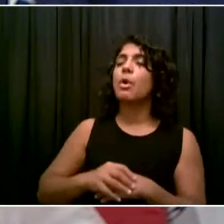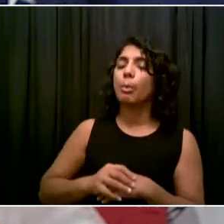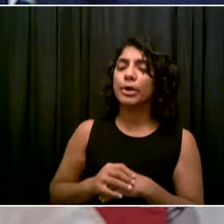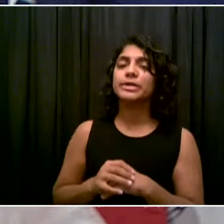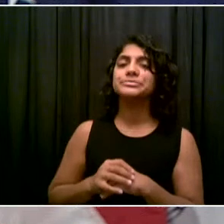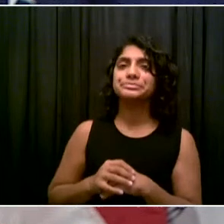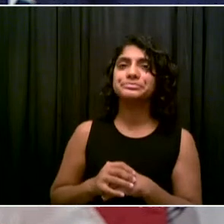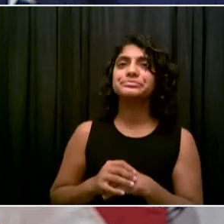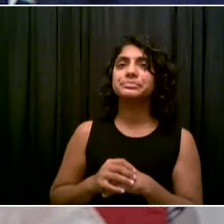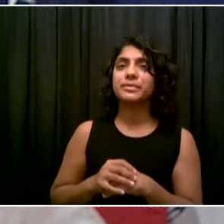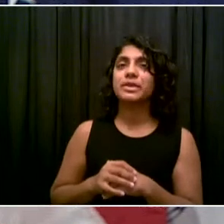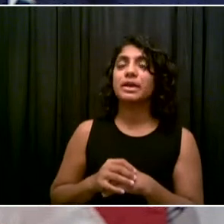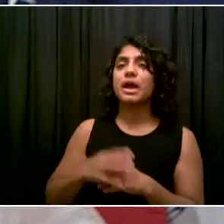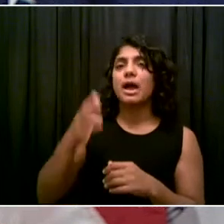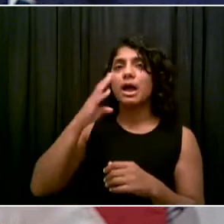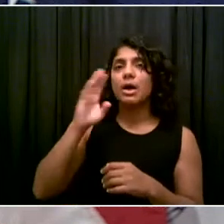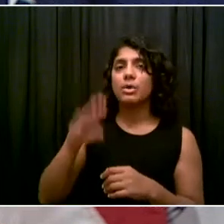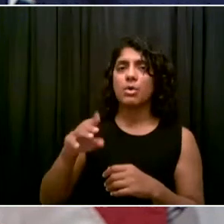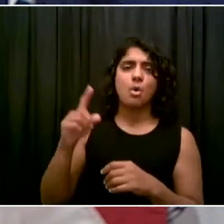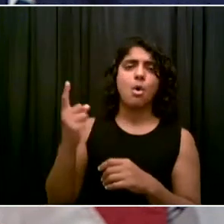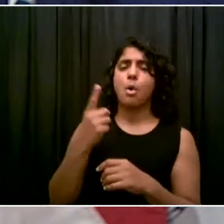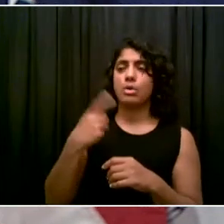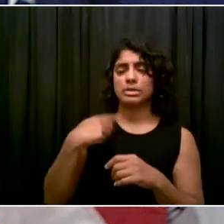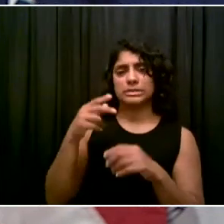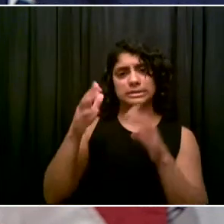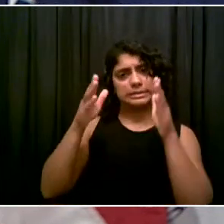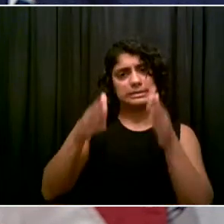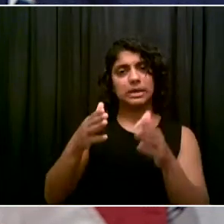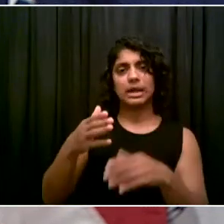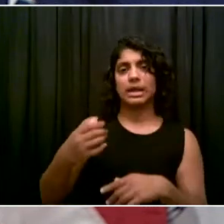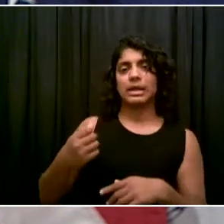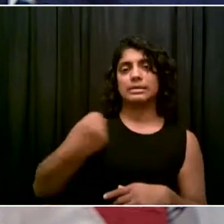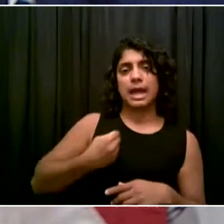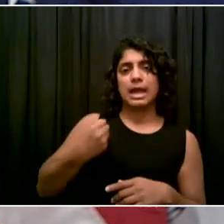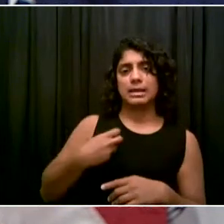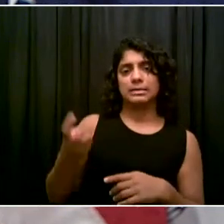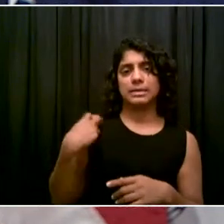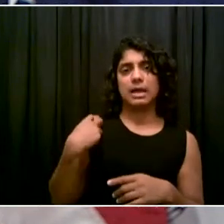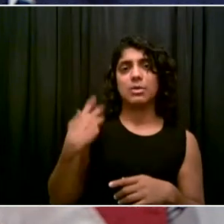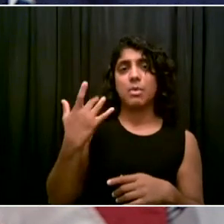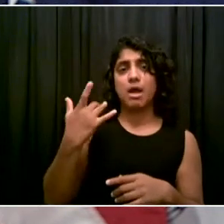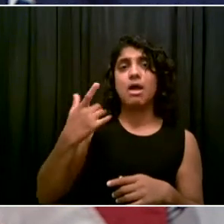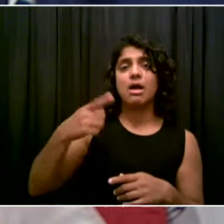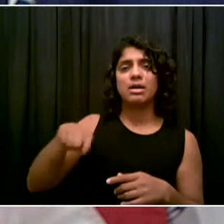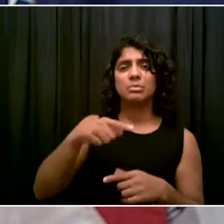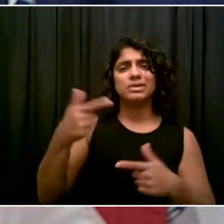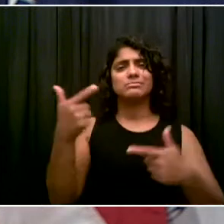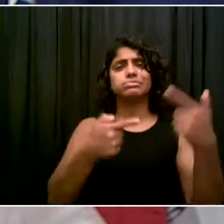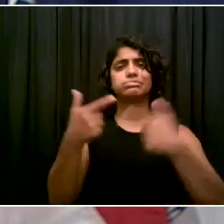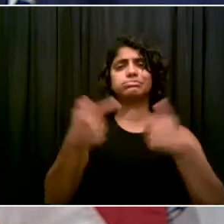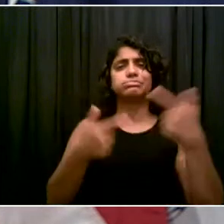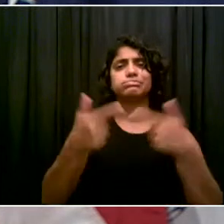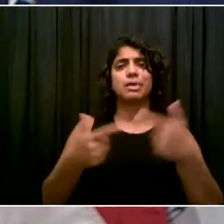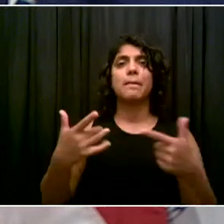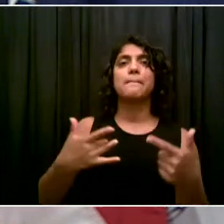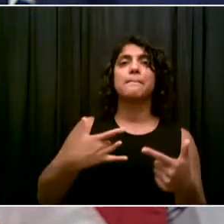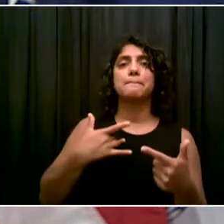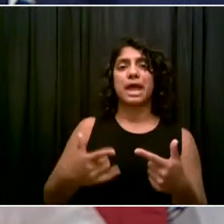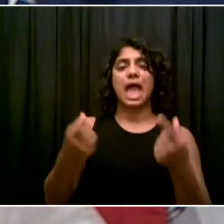CONSISTENT LI'L GO BACK TO THE LAST EIGHT YEARS AND PROBABLY LONGE RTHAN THAT.